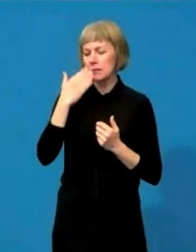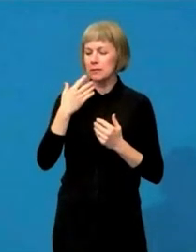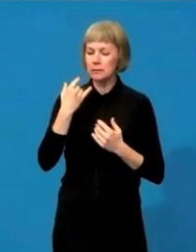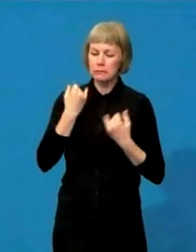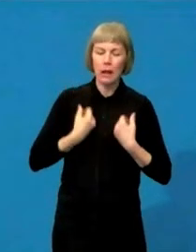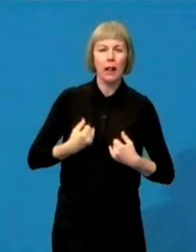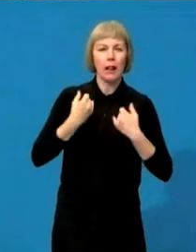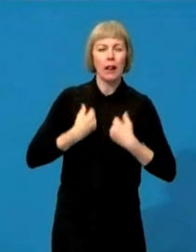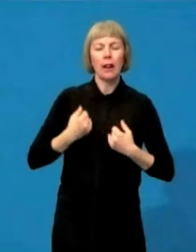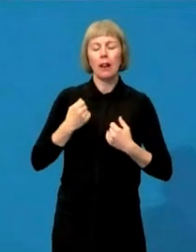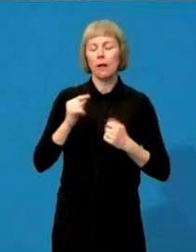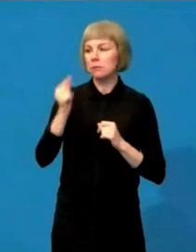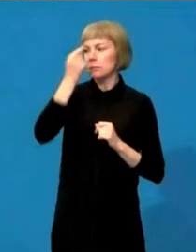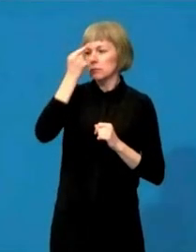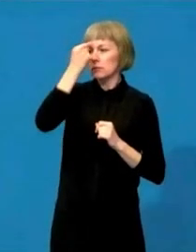those sort of things. He has been able to survive in that.